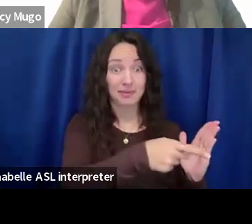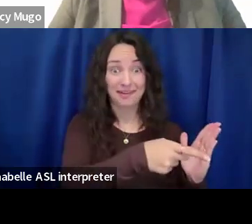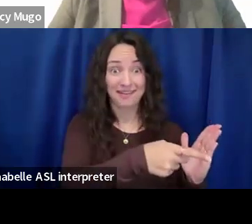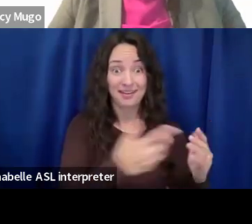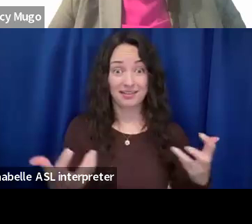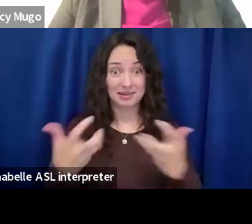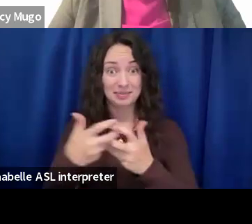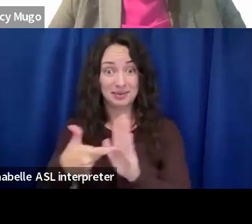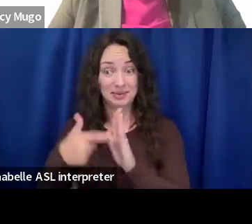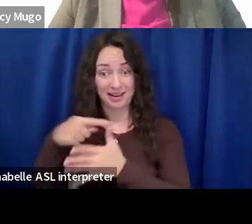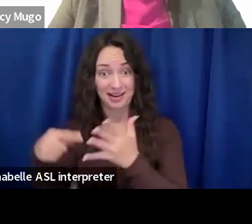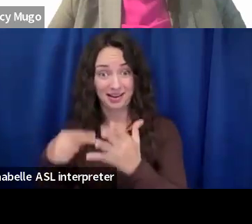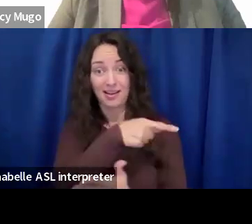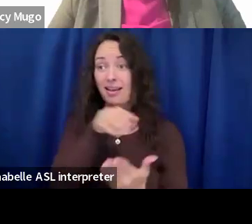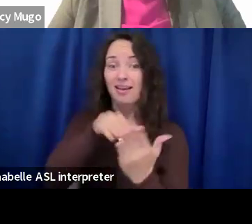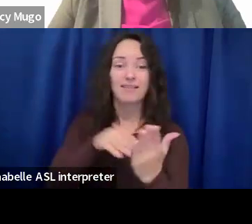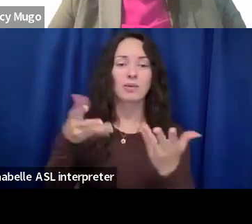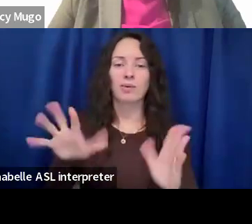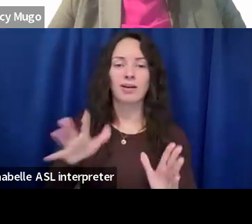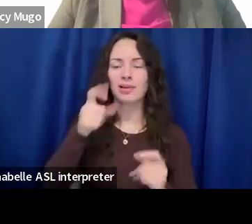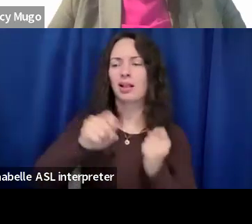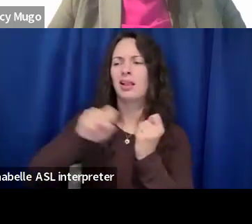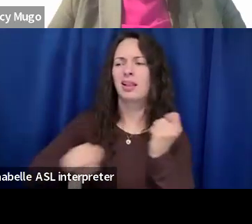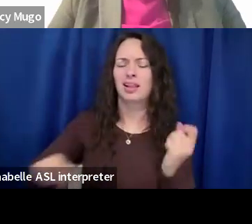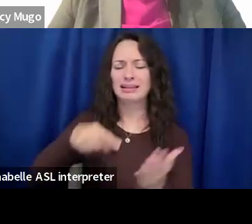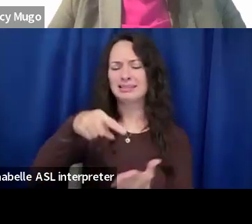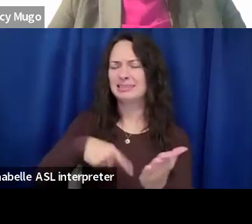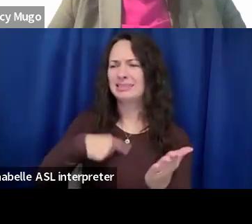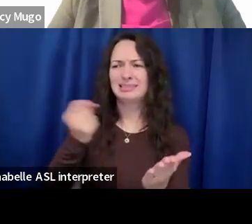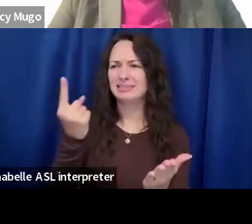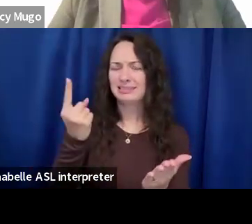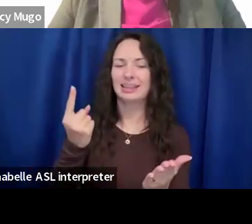application because it is too long and they don't understand. So again being able to have